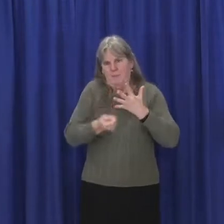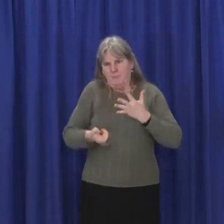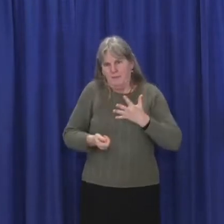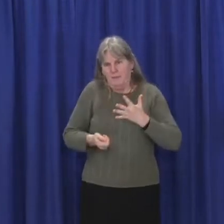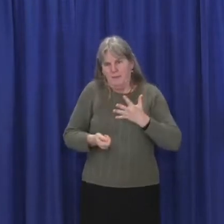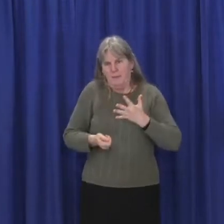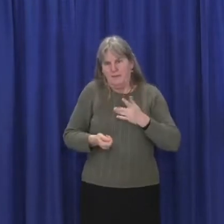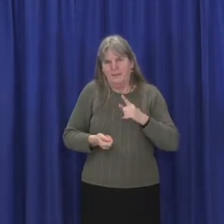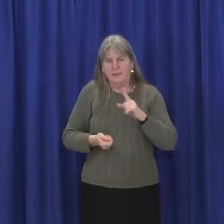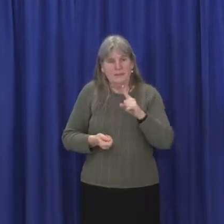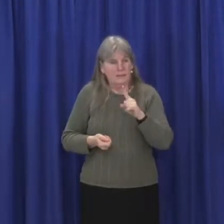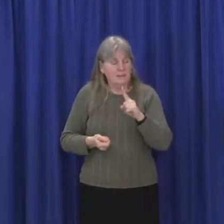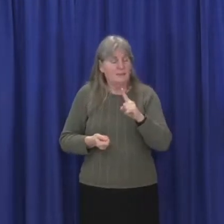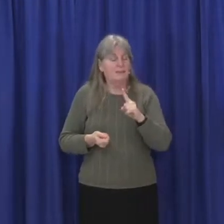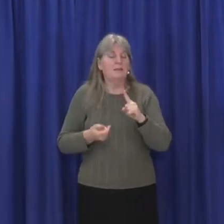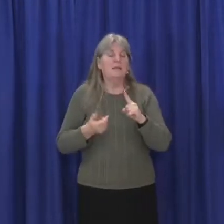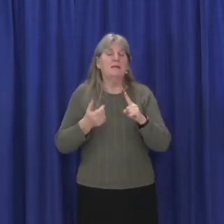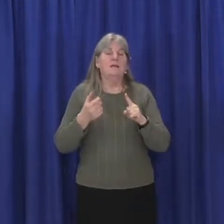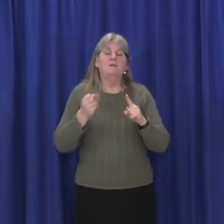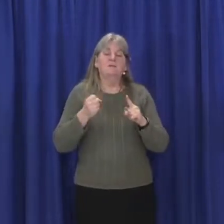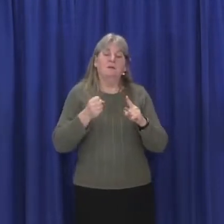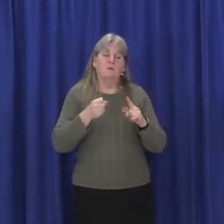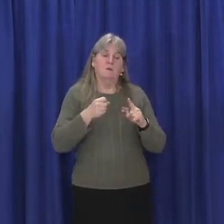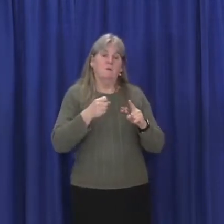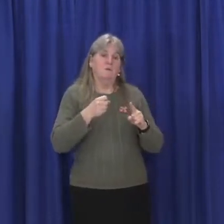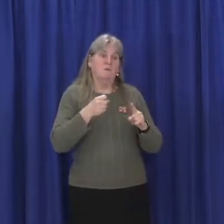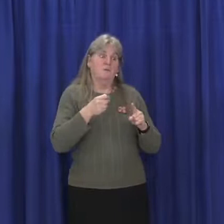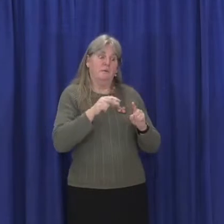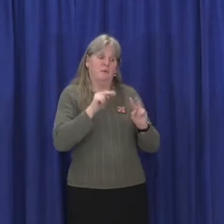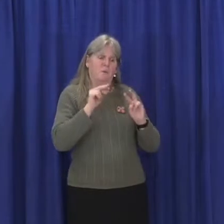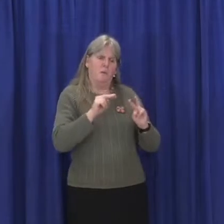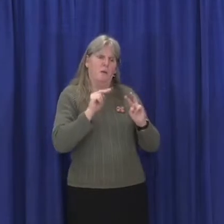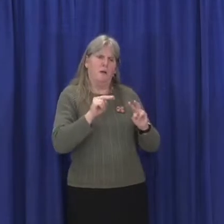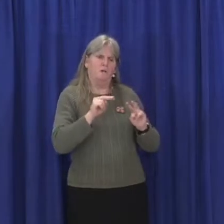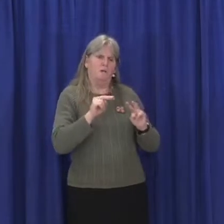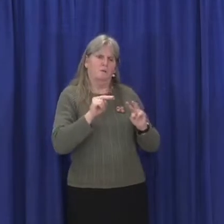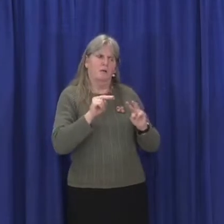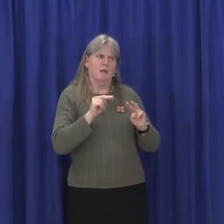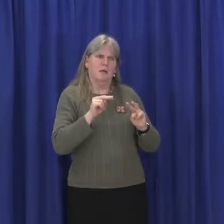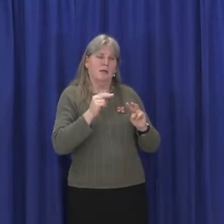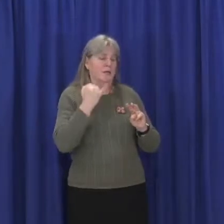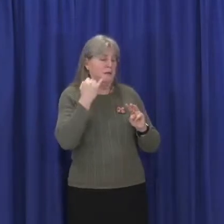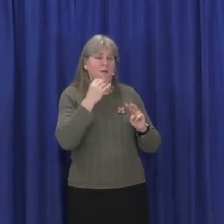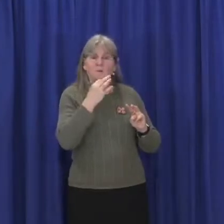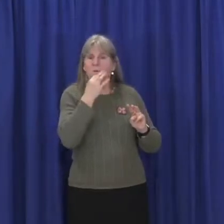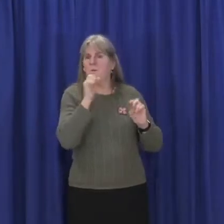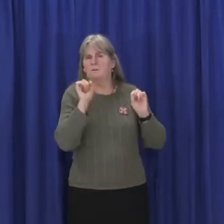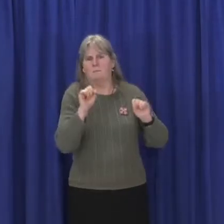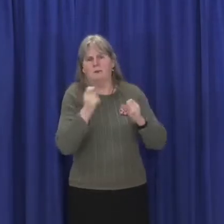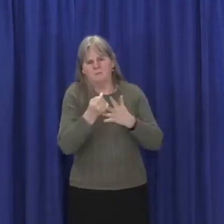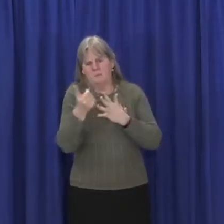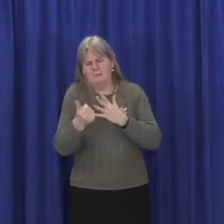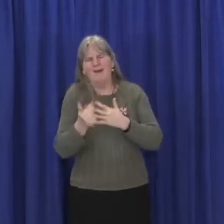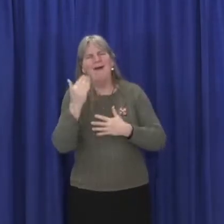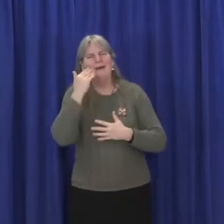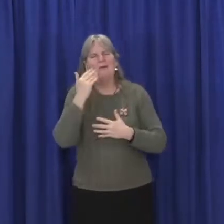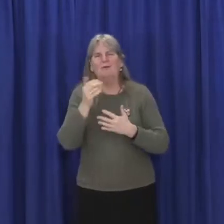hospitalization peak, and-- and we will lift them as soon as possible, because I know it is hard for people.